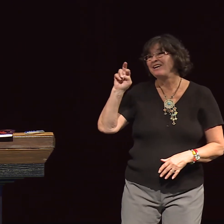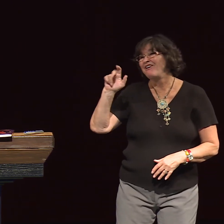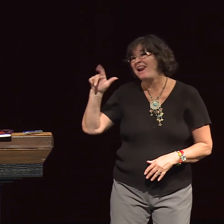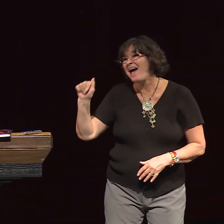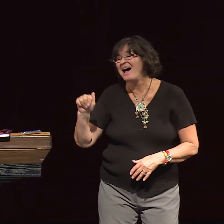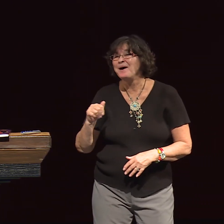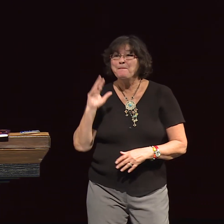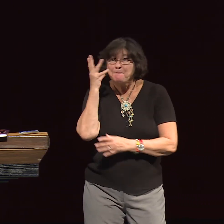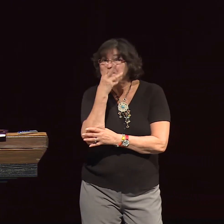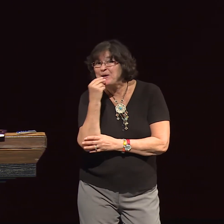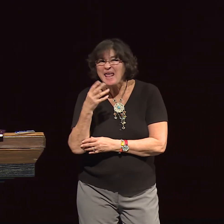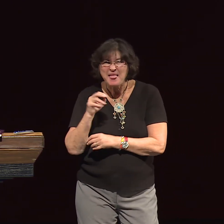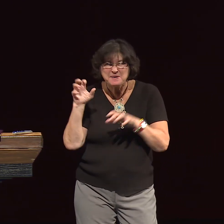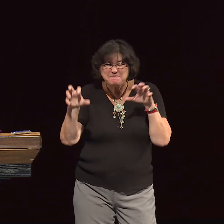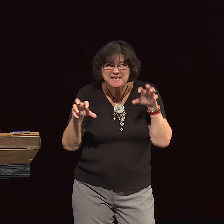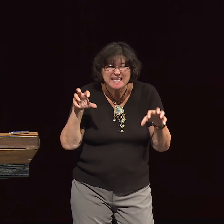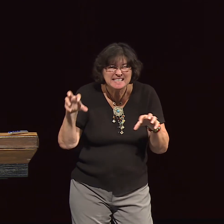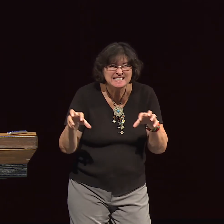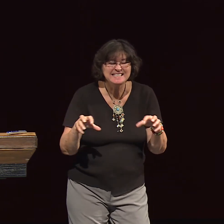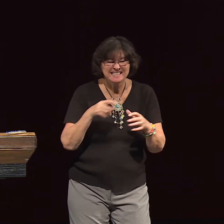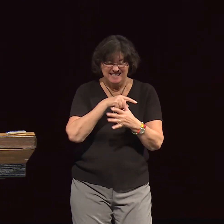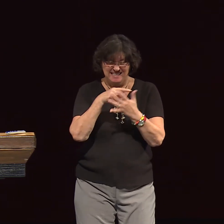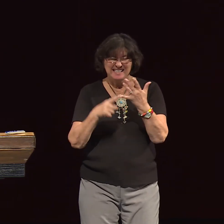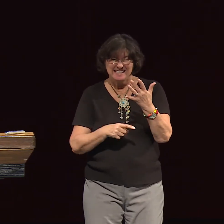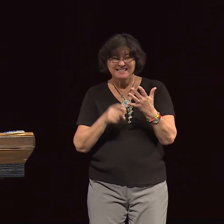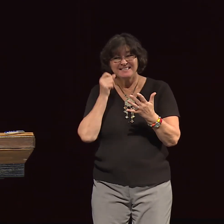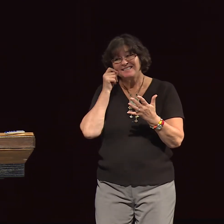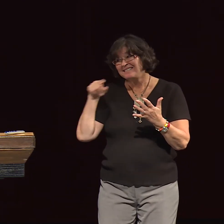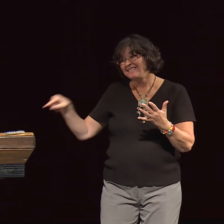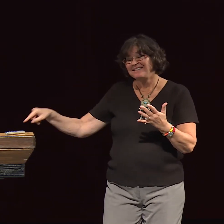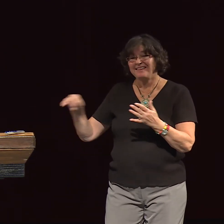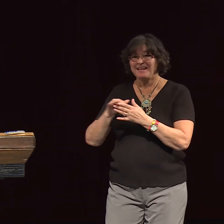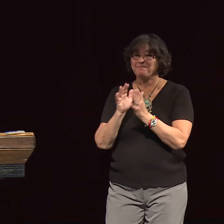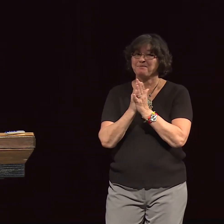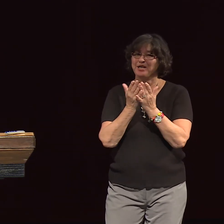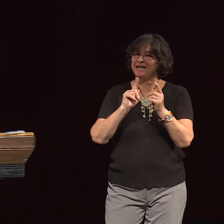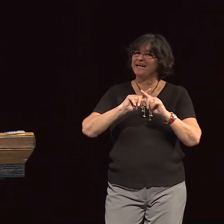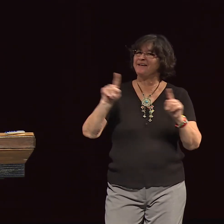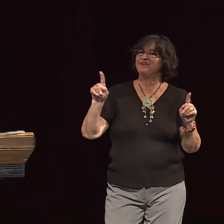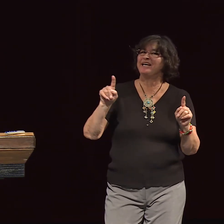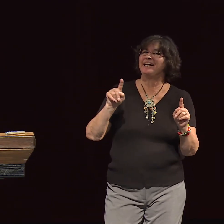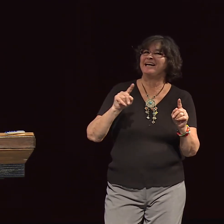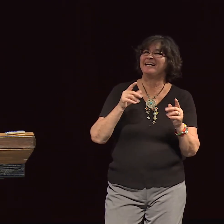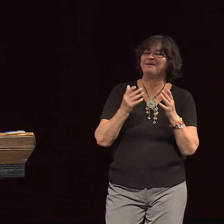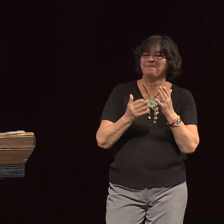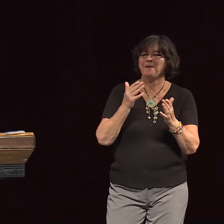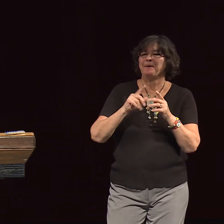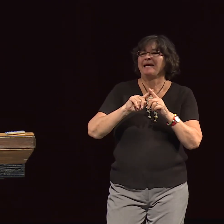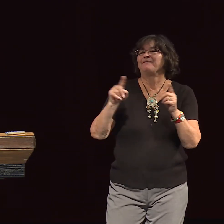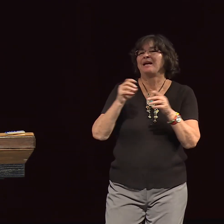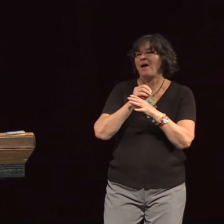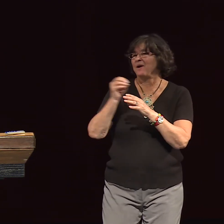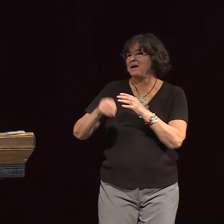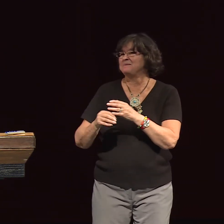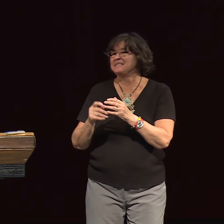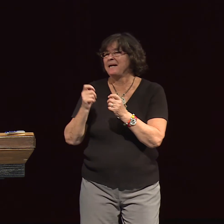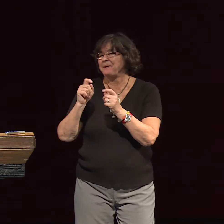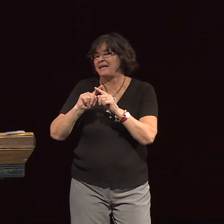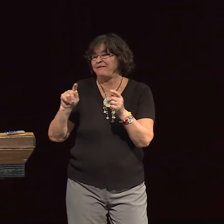Beauty and the Beast. This book is completely different. Um, the outcomes are a little bit different,